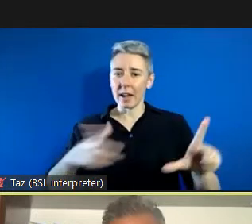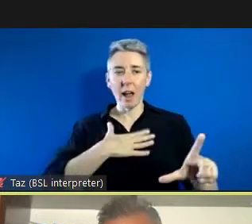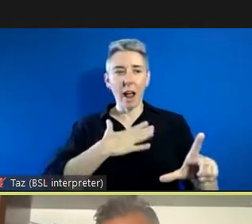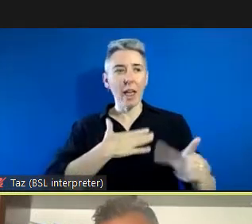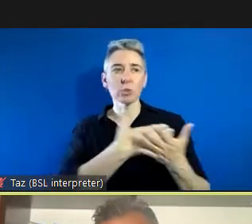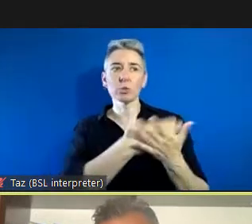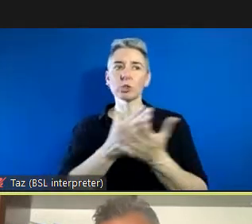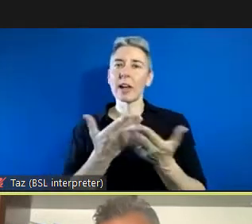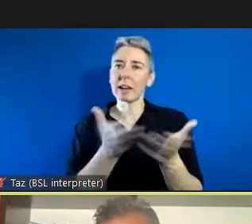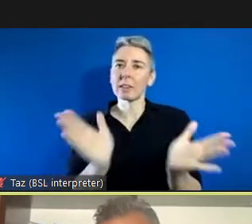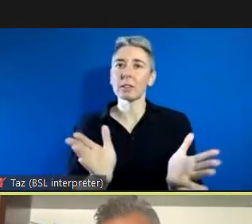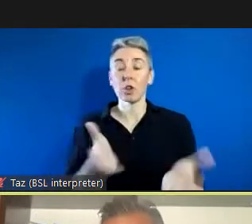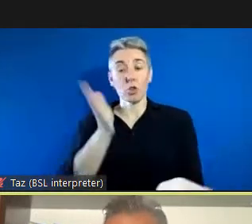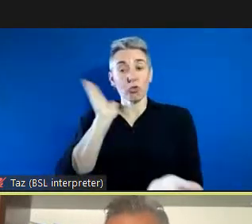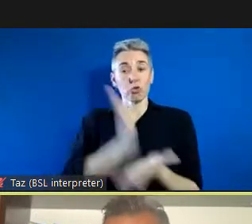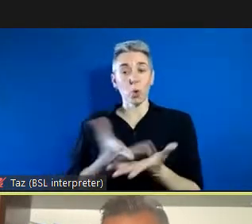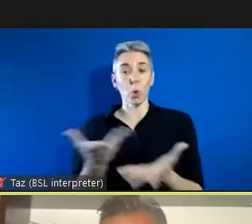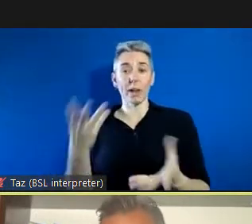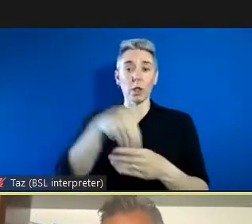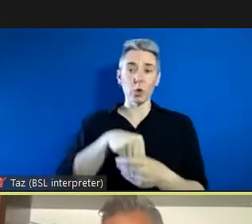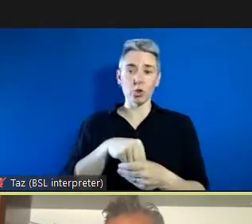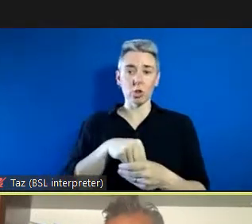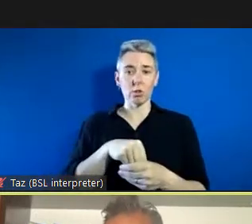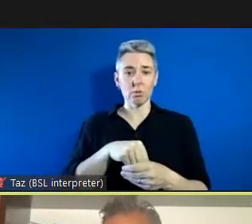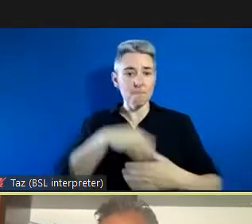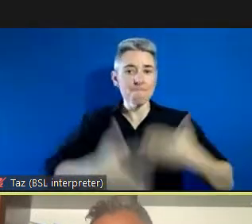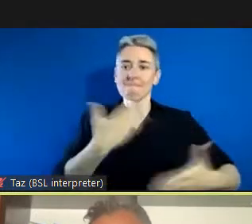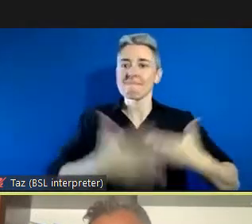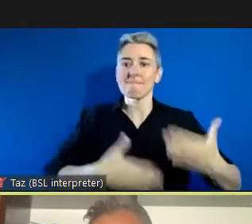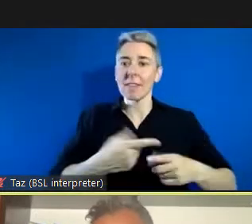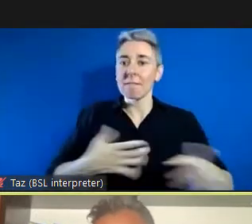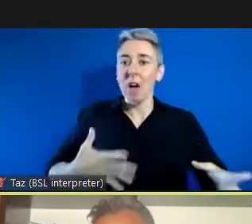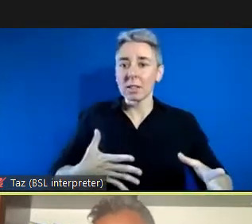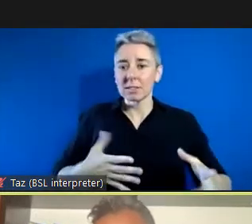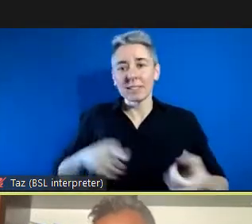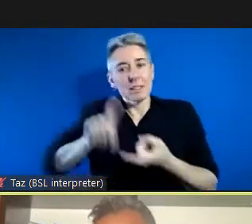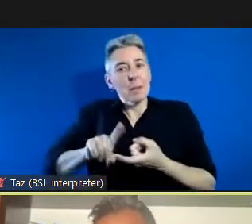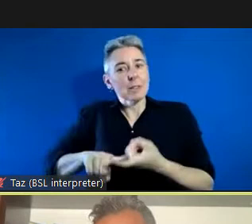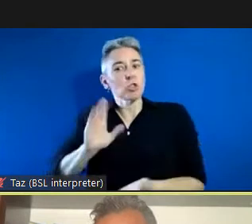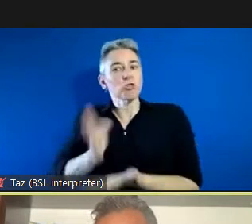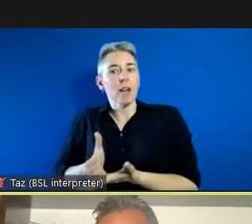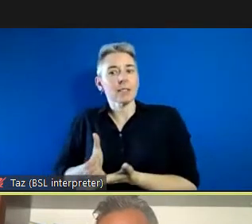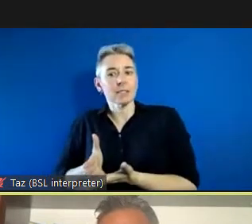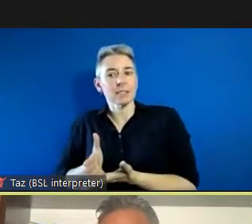at the speed of trust. What I'm asking there is how we role model differences, that being a